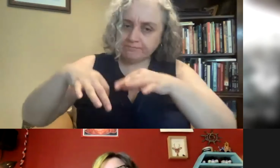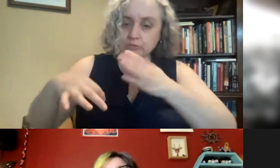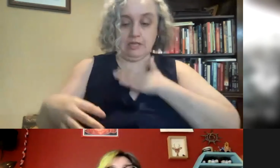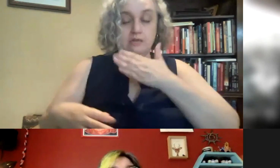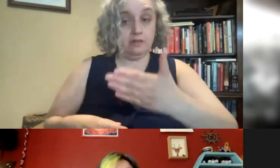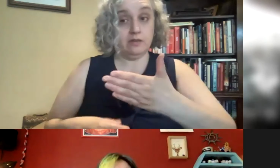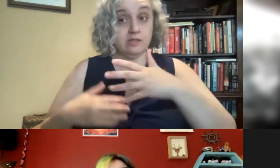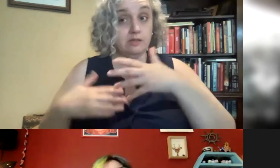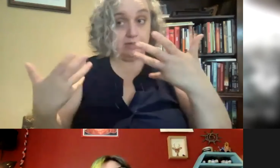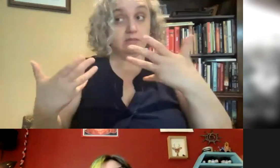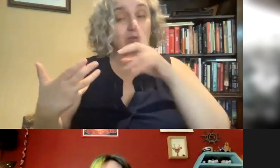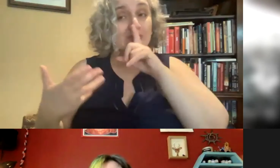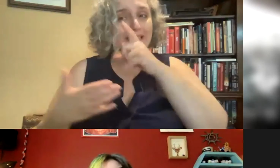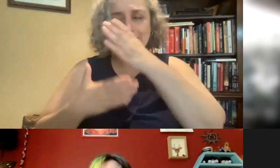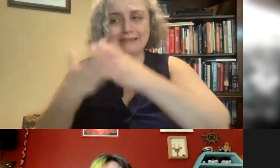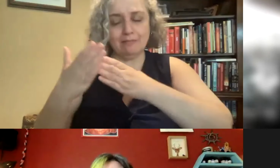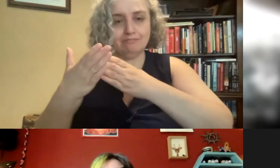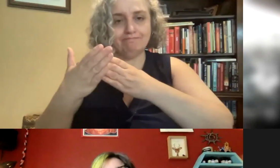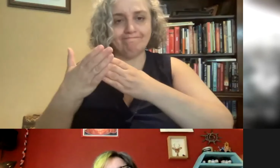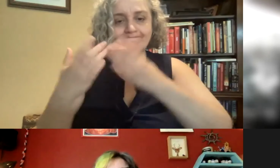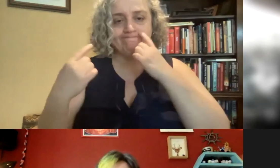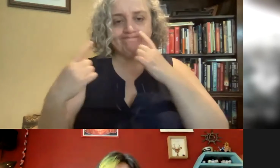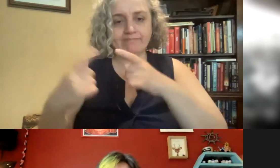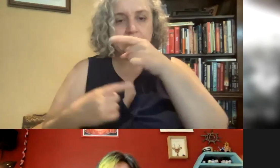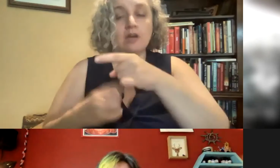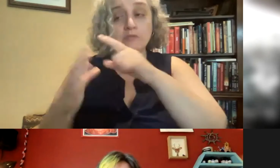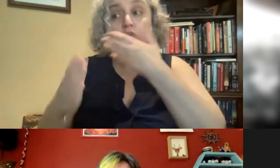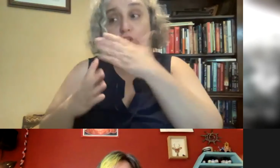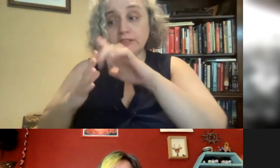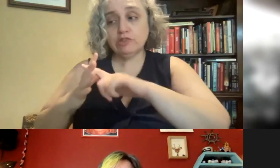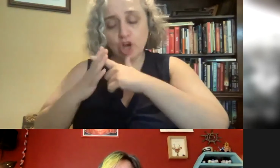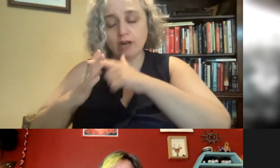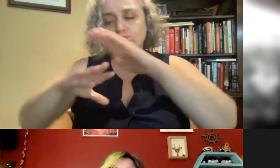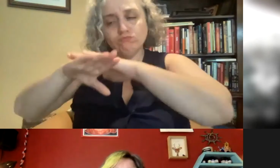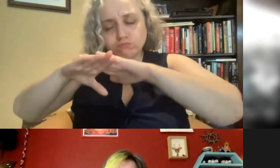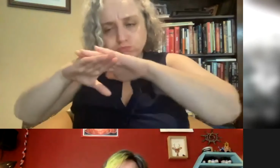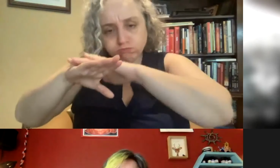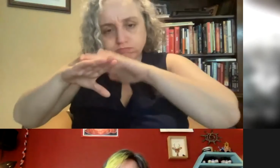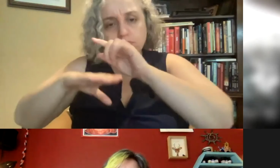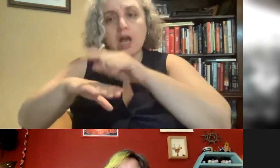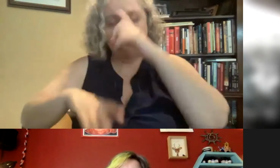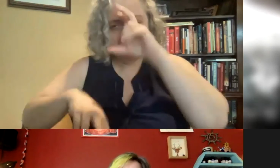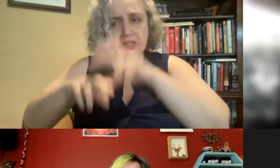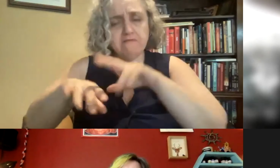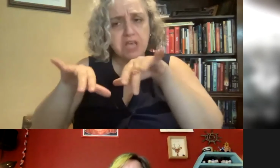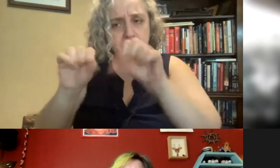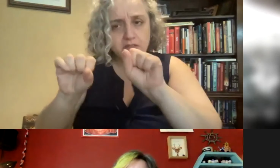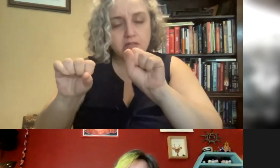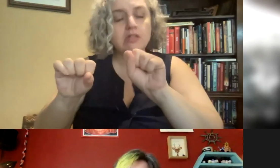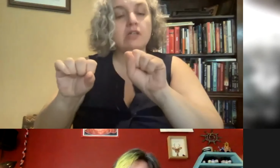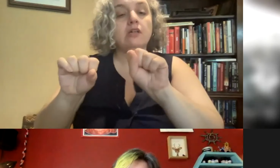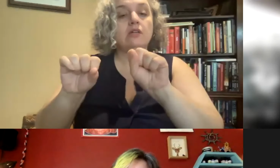it was a really good start, I do believe, it got us heading in the right direction,